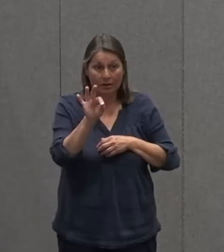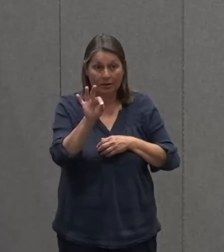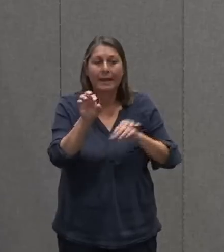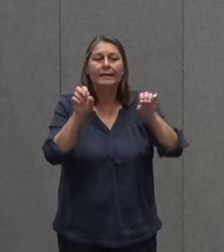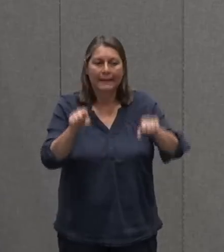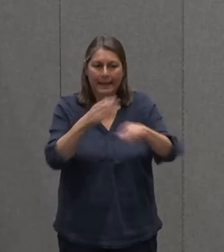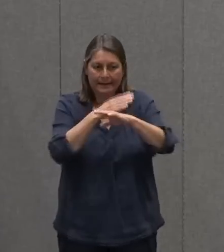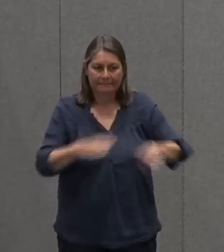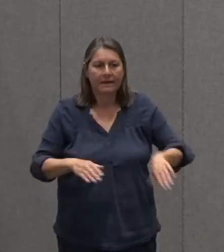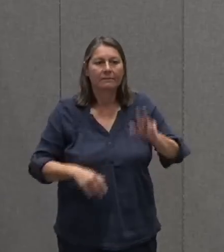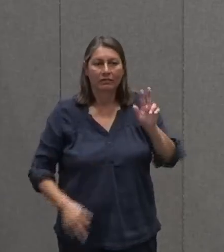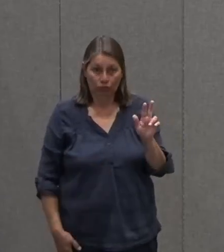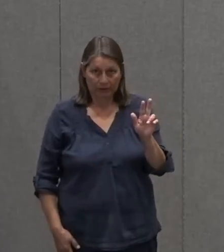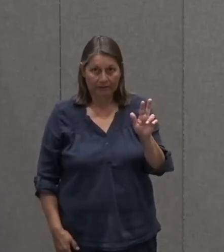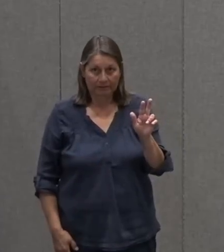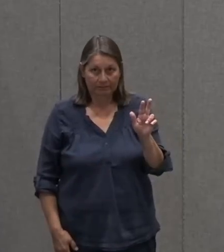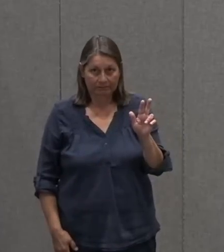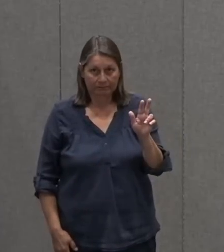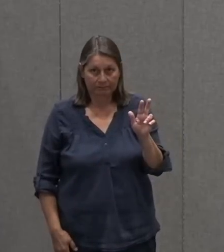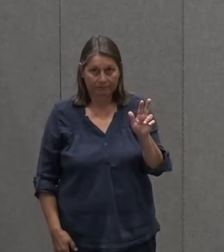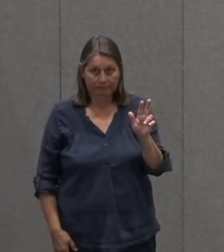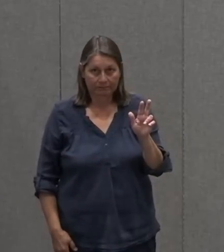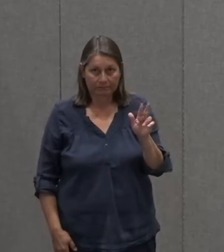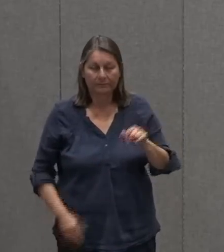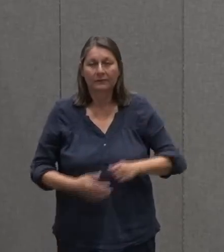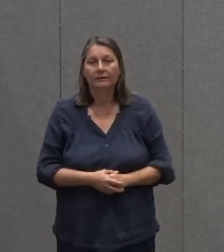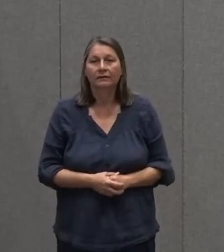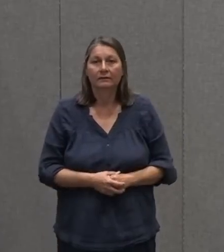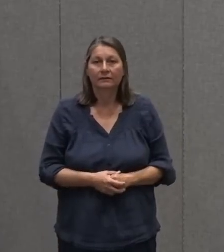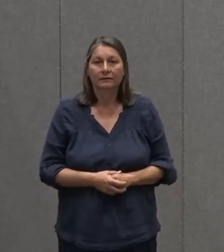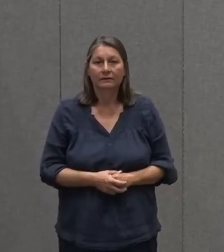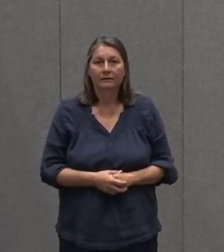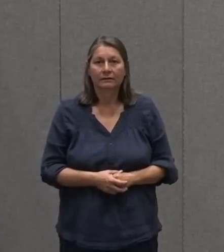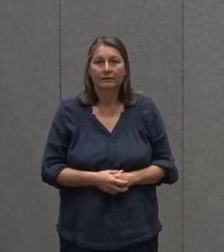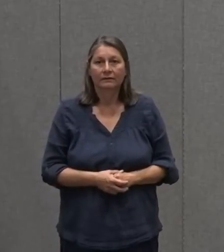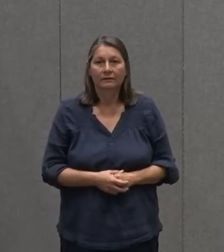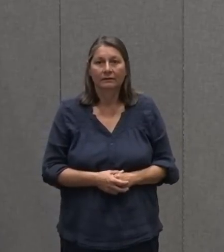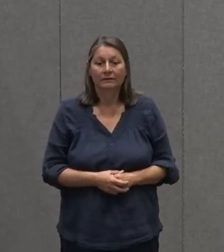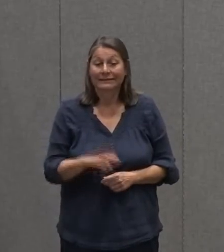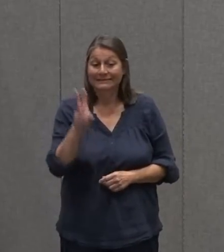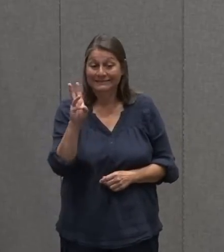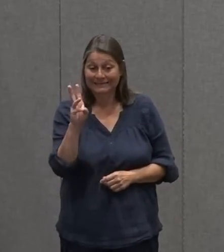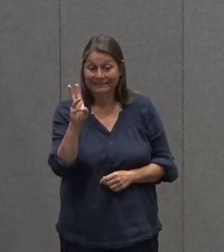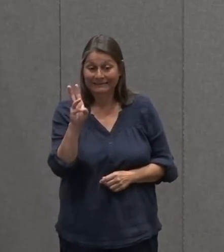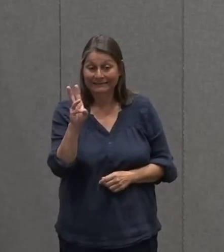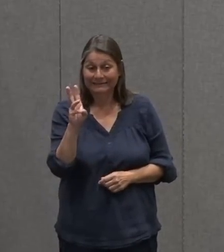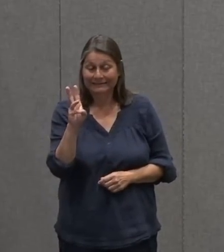meaning three can be divided into it. Six is divisible by three,